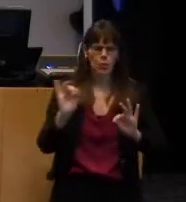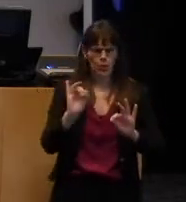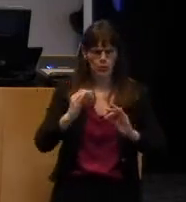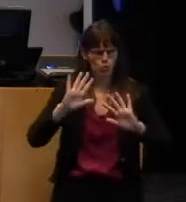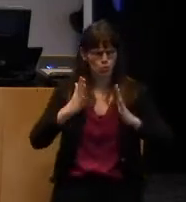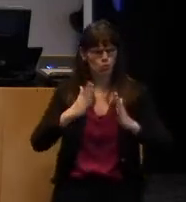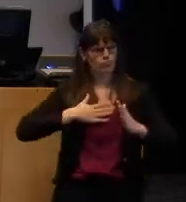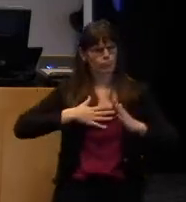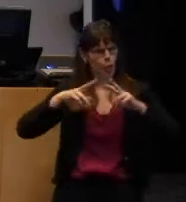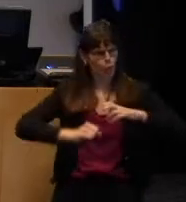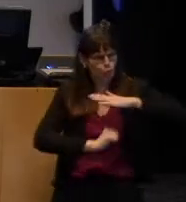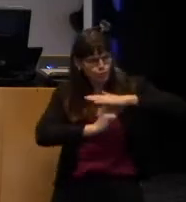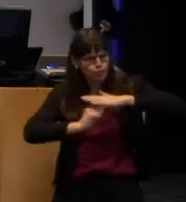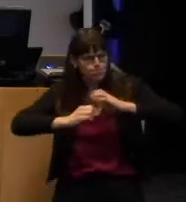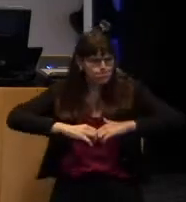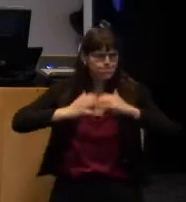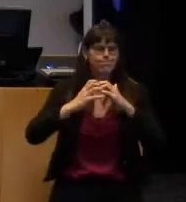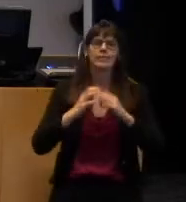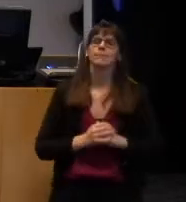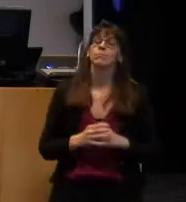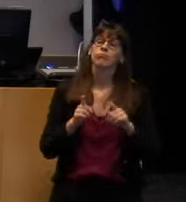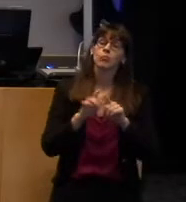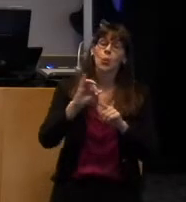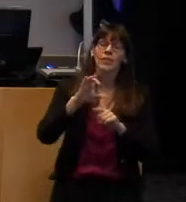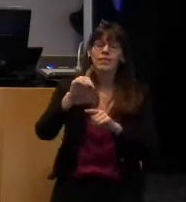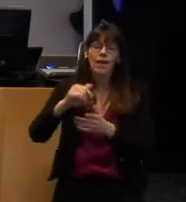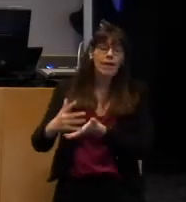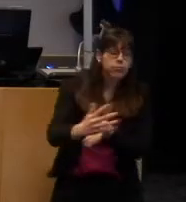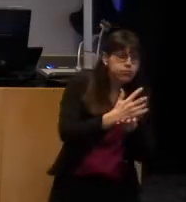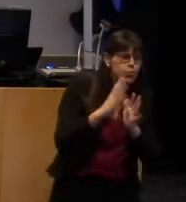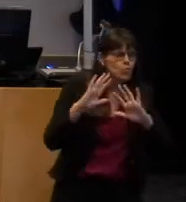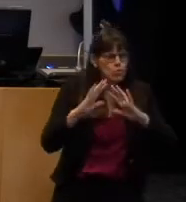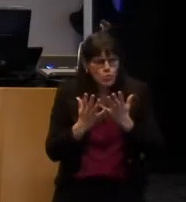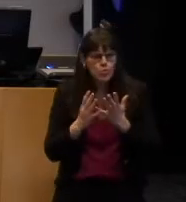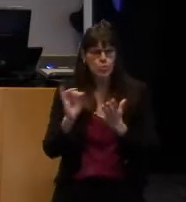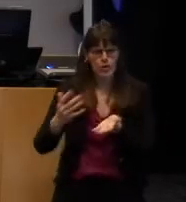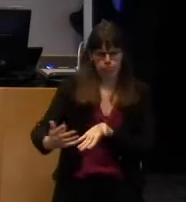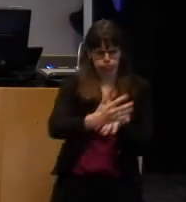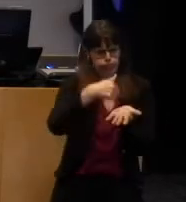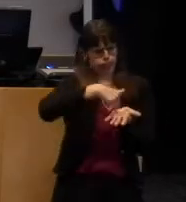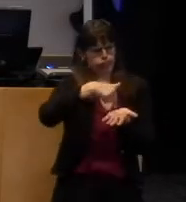I will give you an overview of the data collection methods, the data generated and how these were analysed.